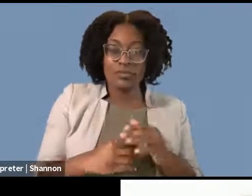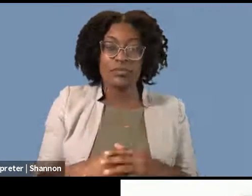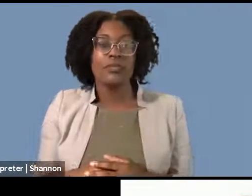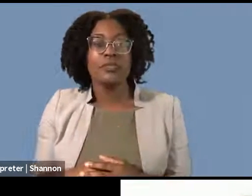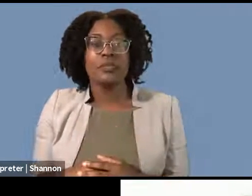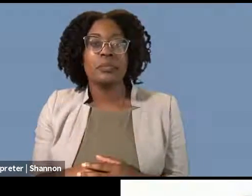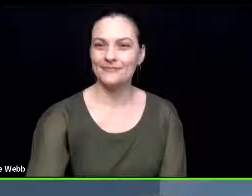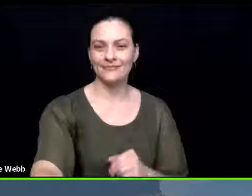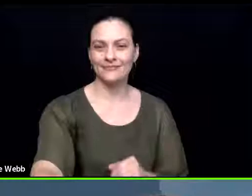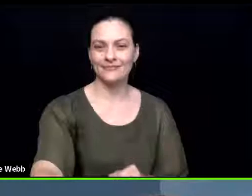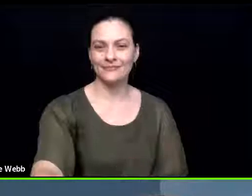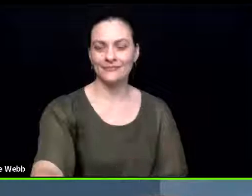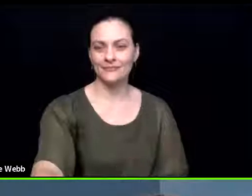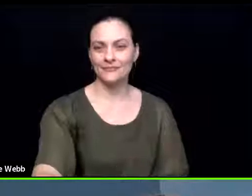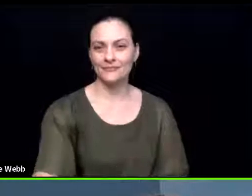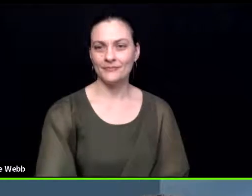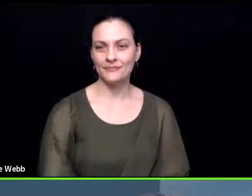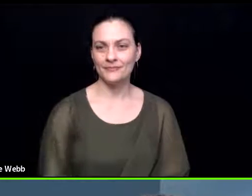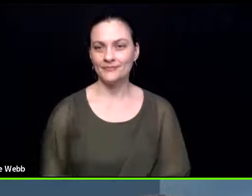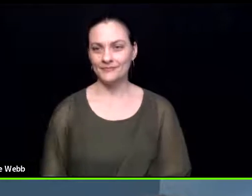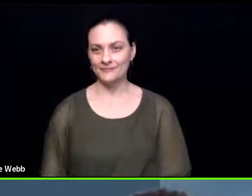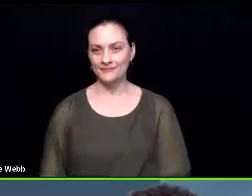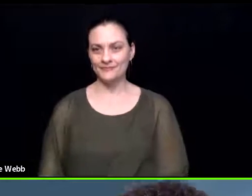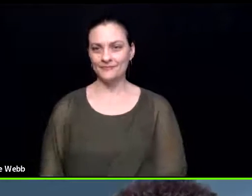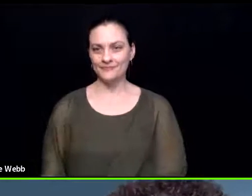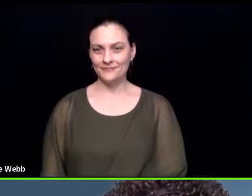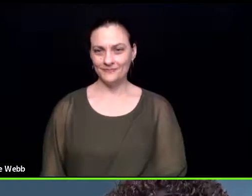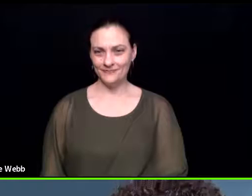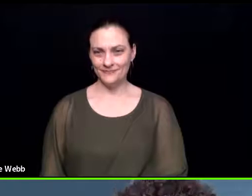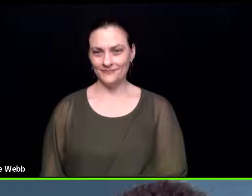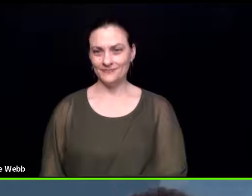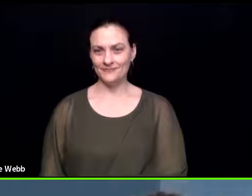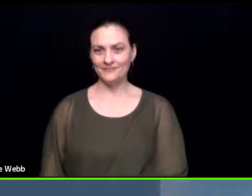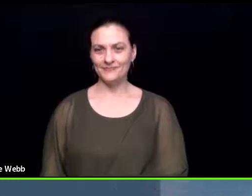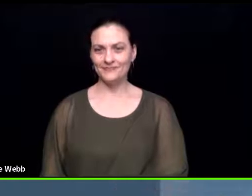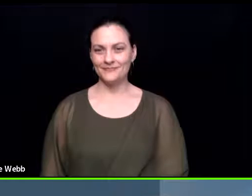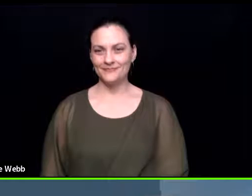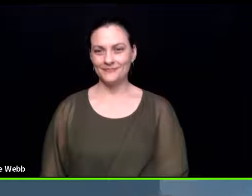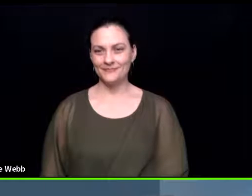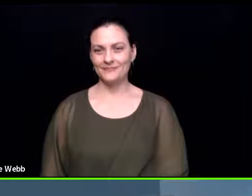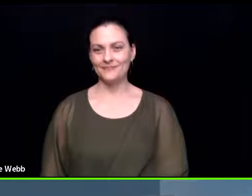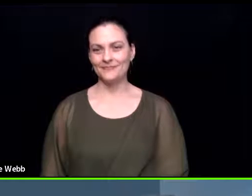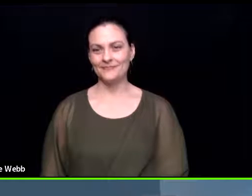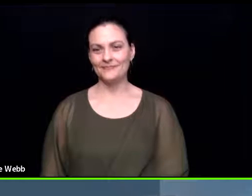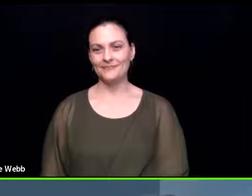to me, that's the ultimate. I really wish the Biden-Harris administration would start a truth